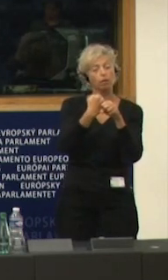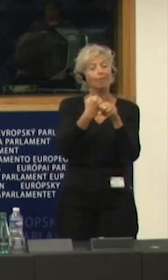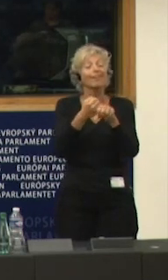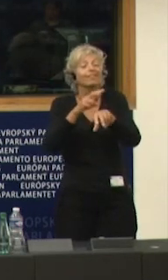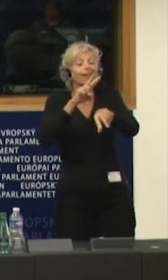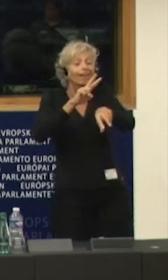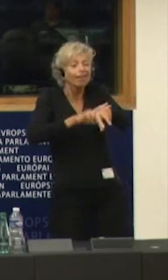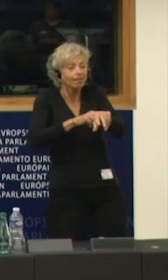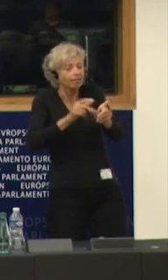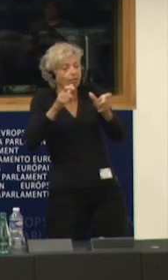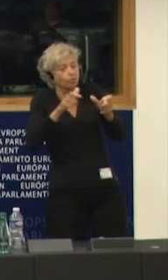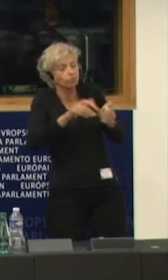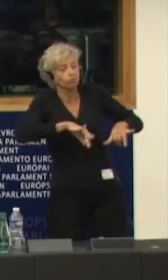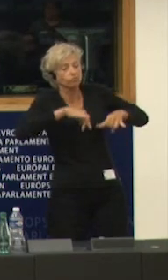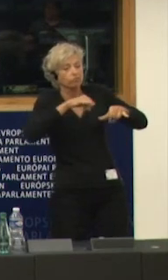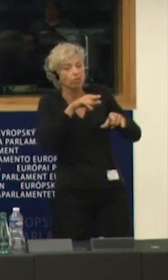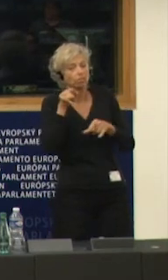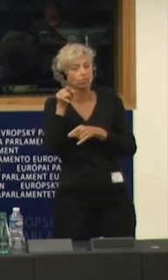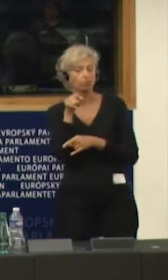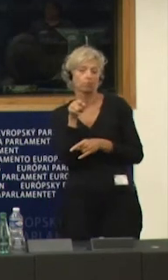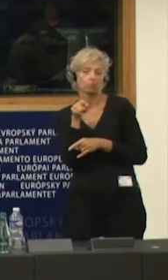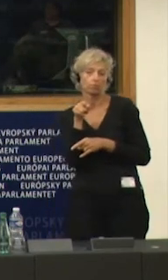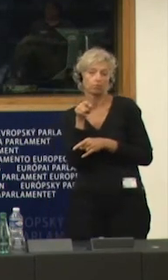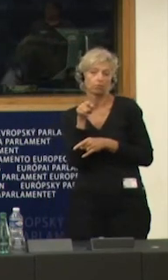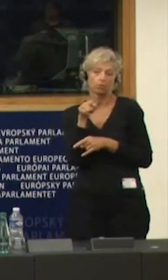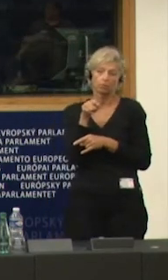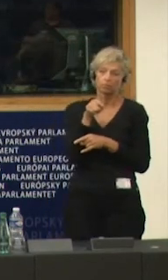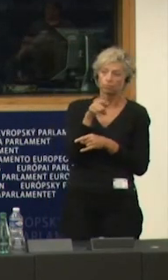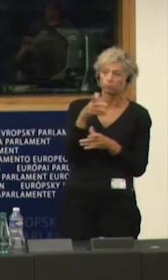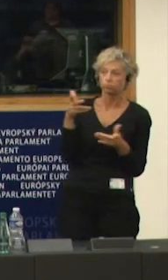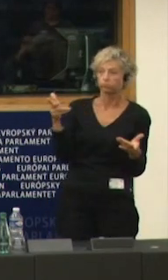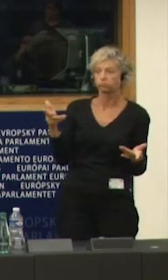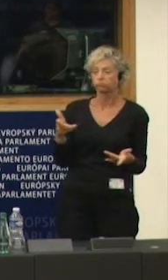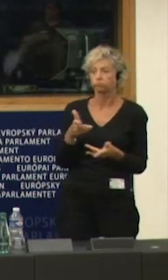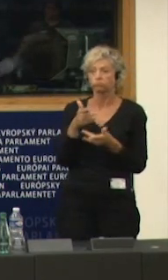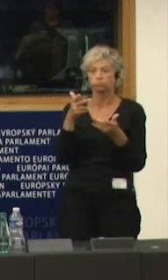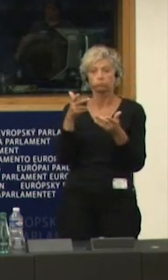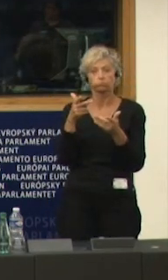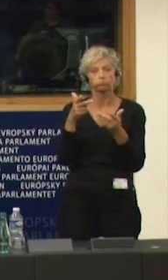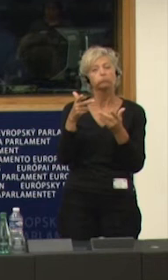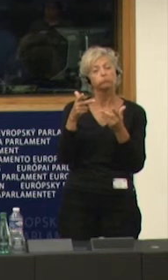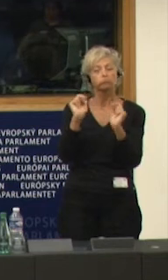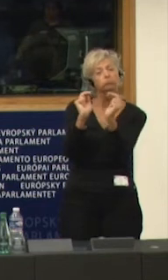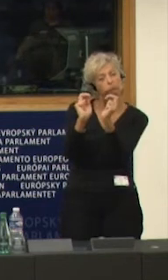We are doing the splits. We are doing the splits to try to create a balance between less funding.